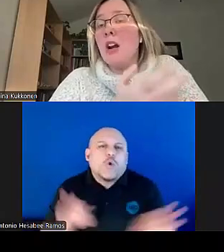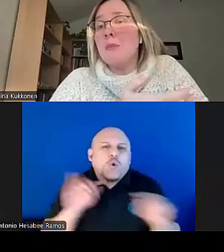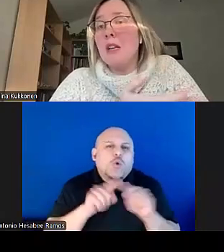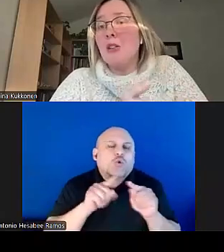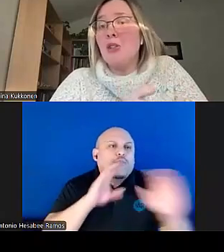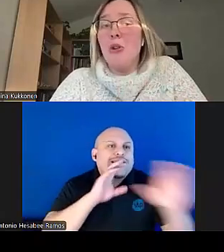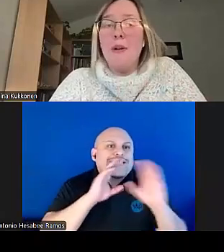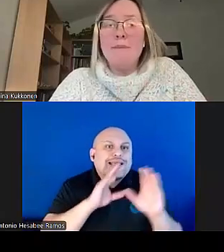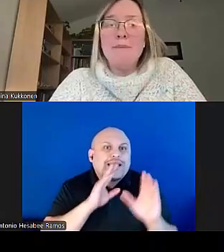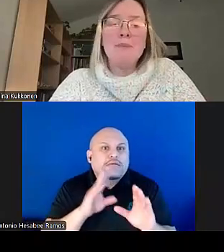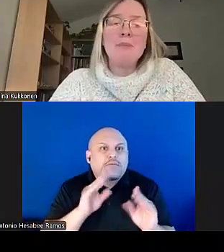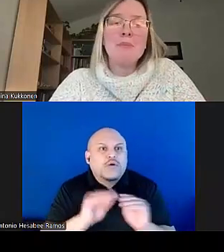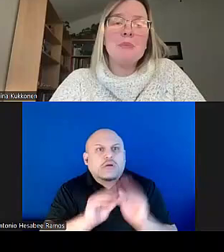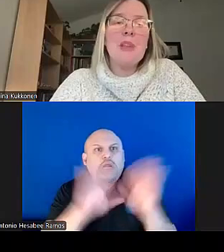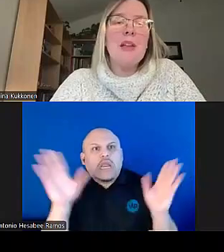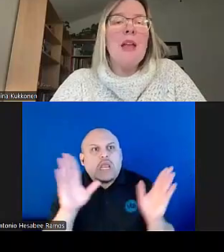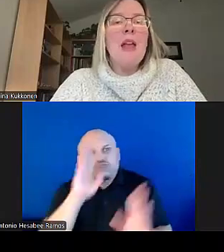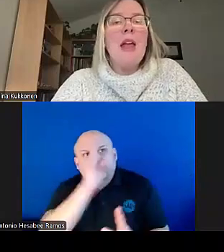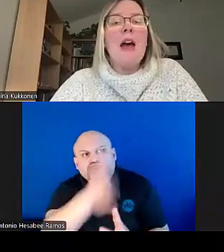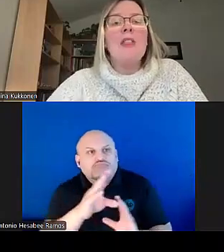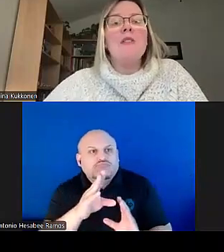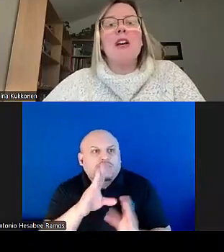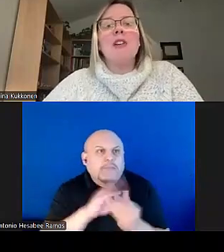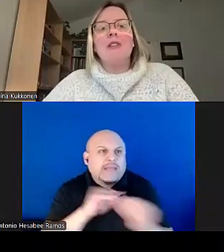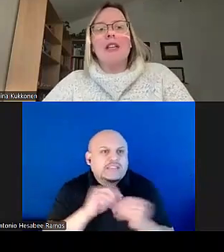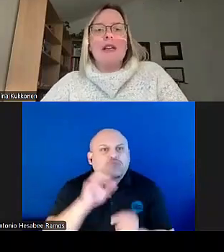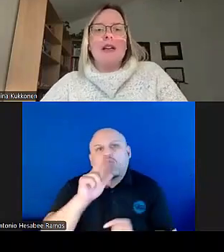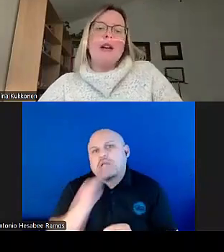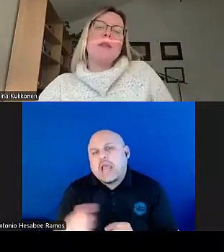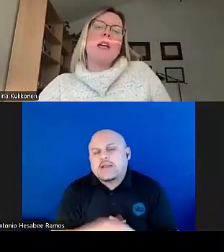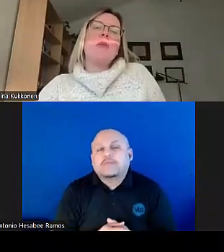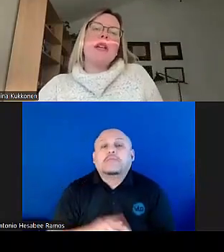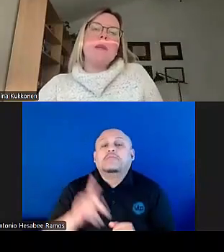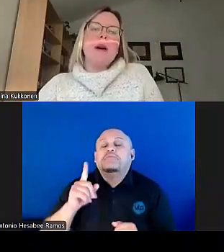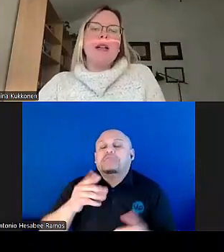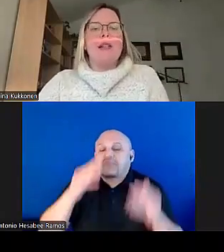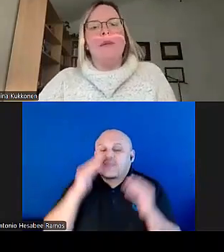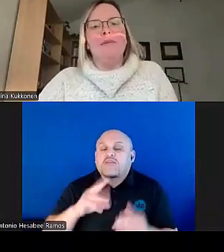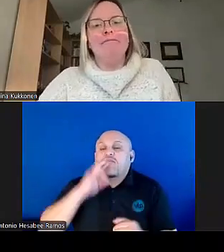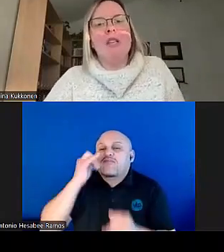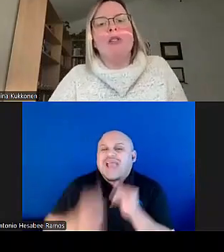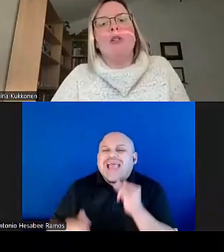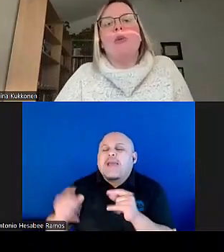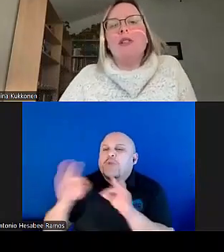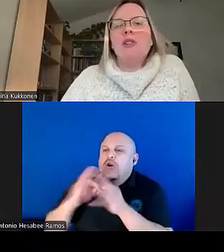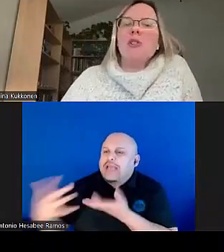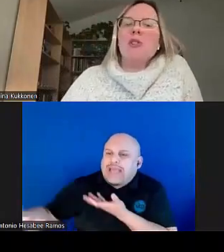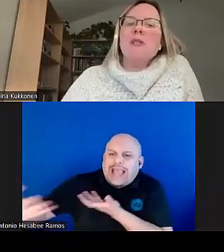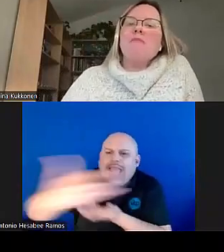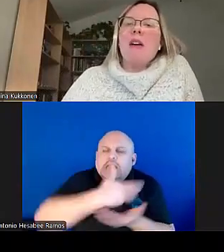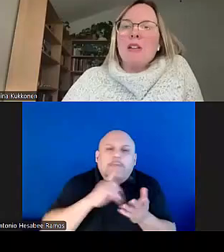direct message or not. And then finally, gathering impact data. So researchers have